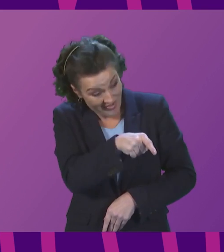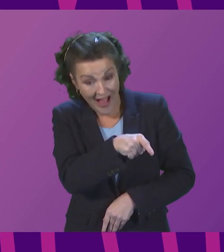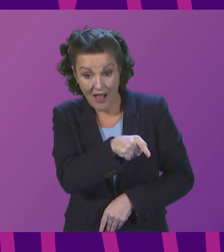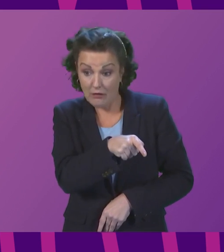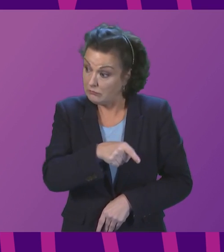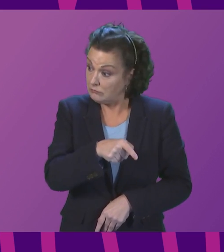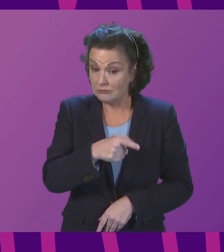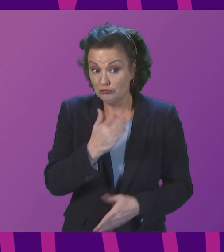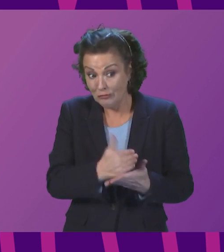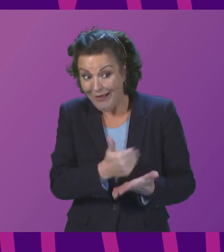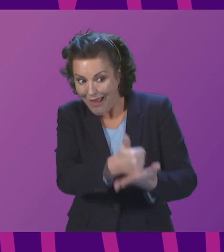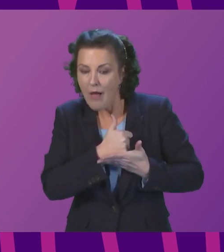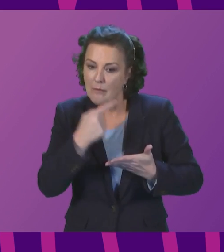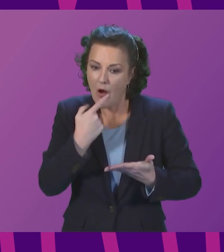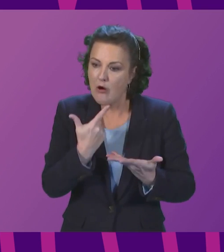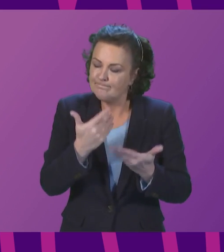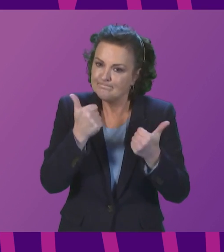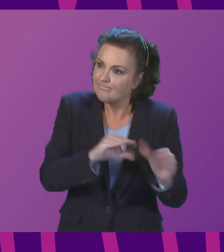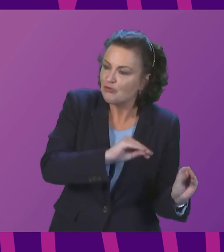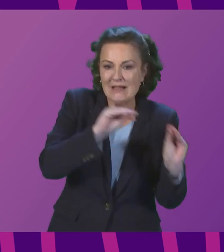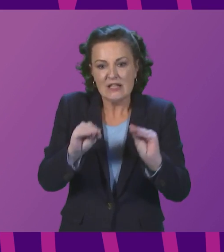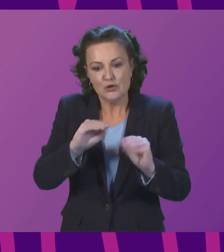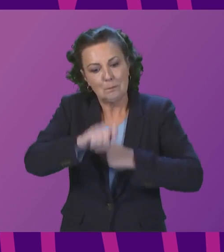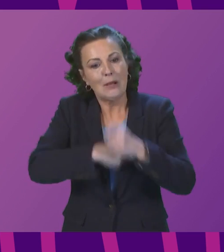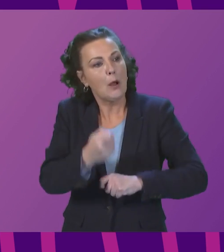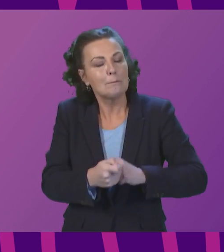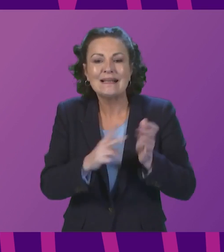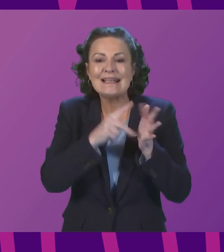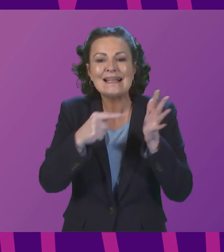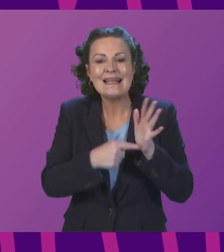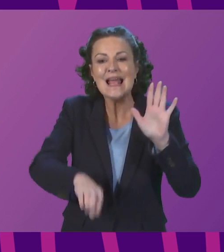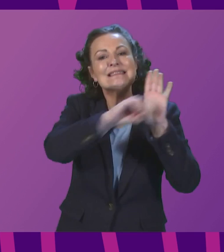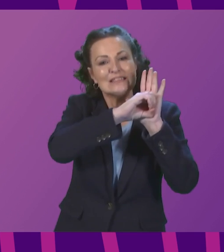I thank the First Minister for that answer, but we know that her Government’s desktop